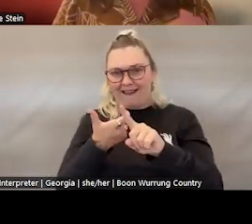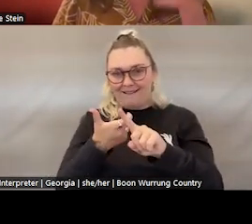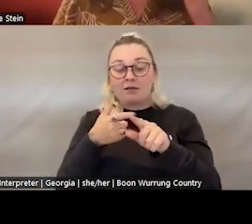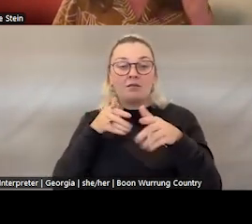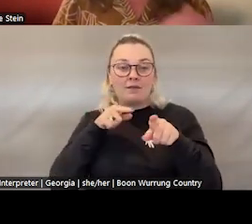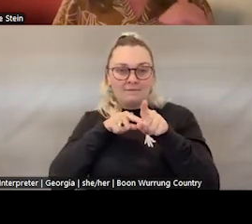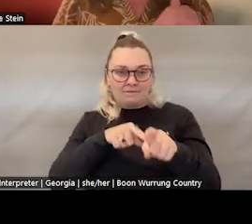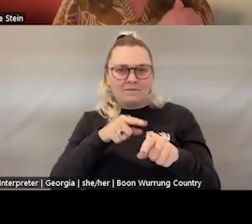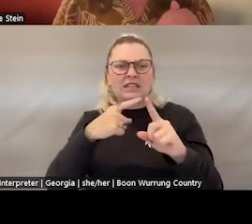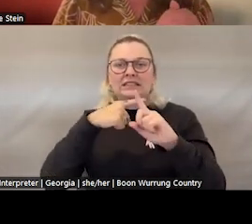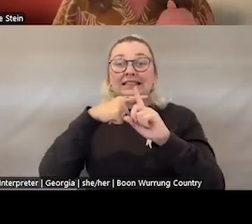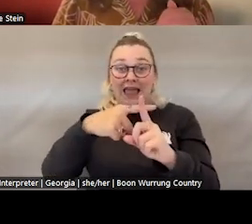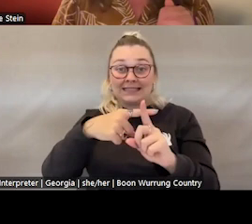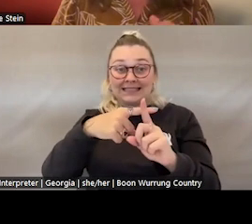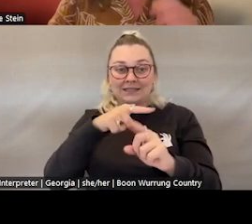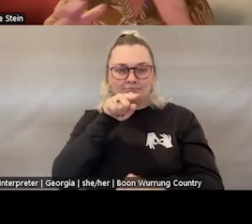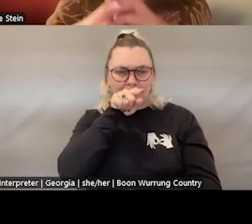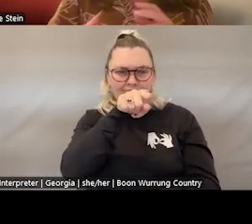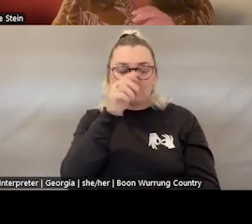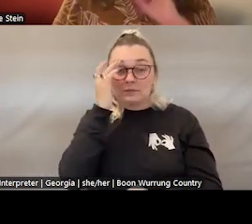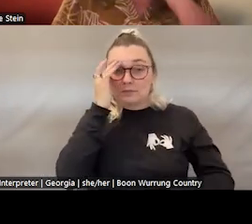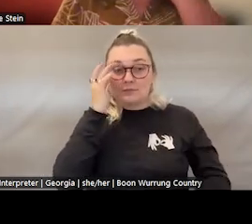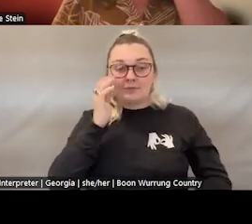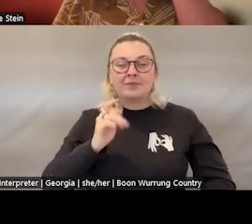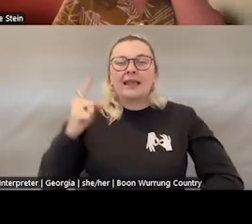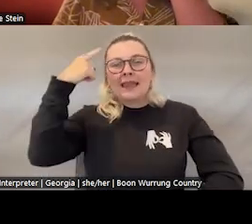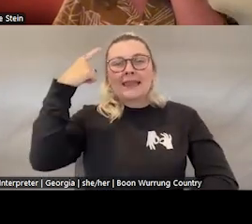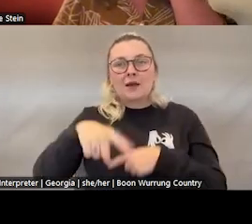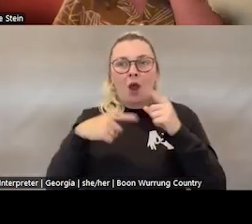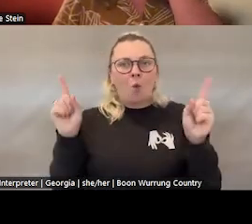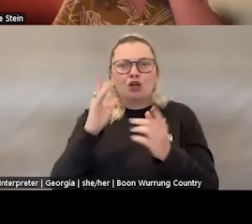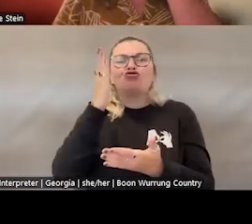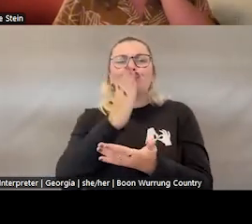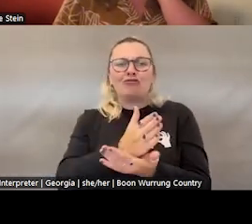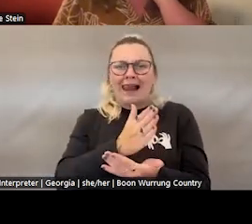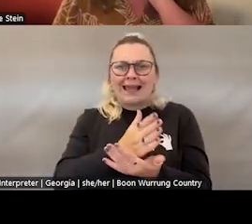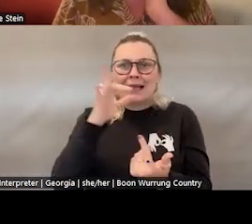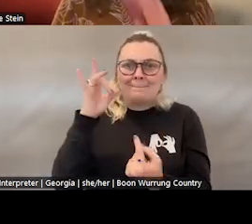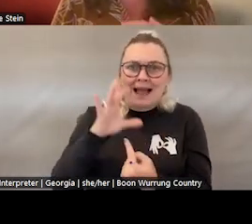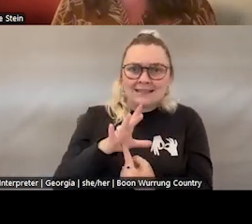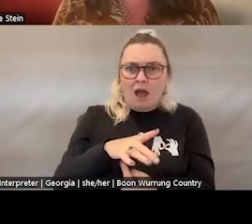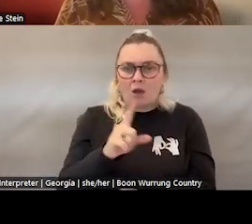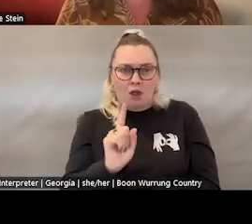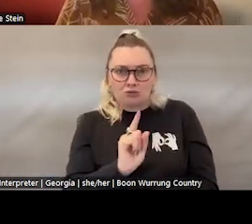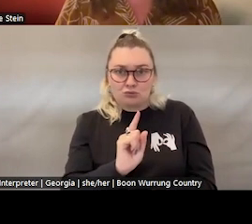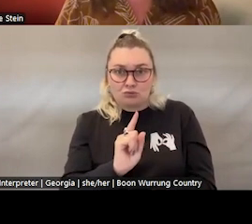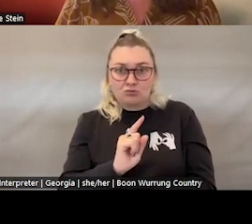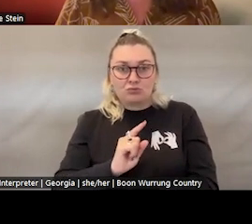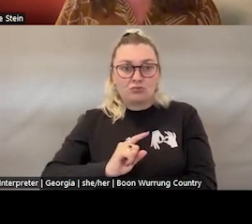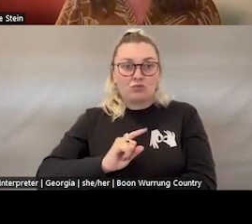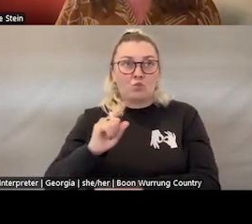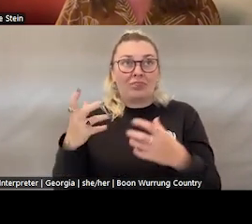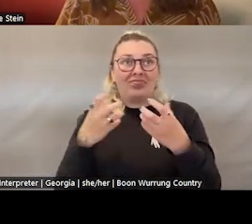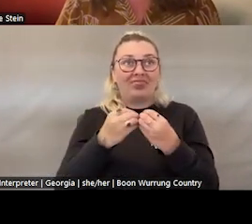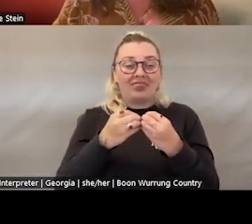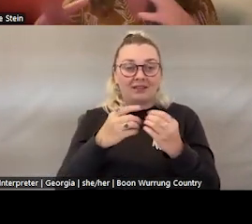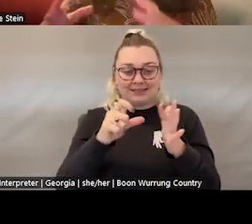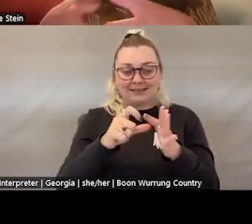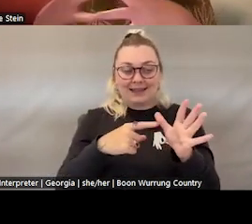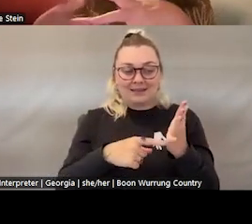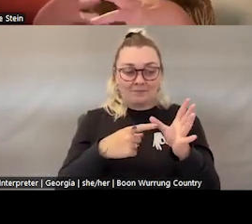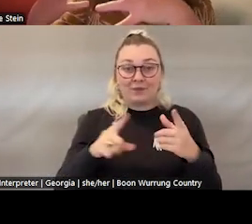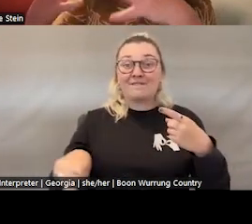what I said, target. Thinking about what really matters when it comes to date. The first step of